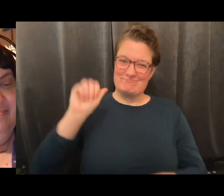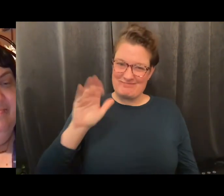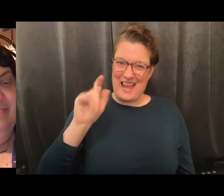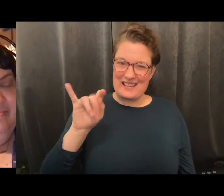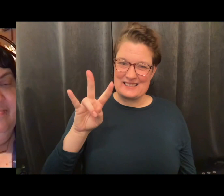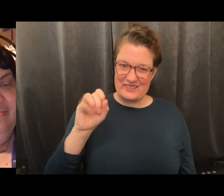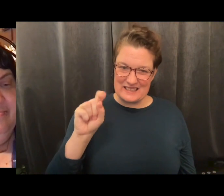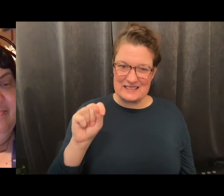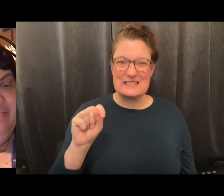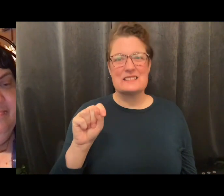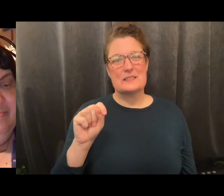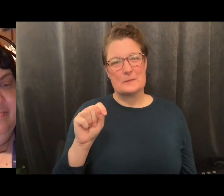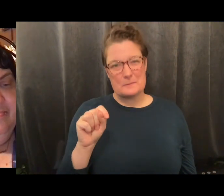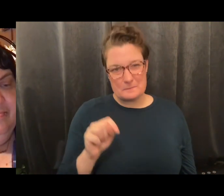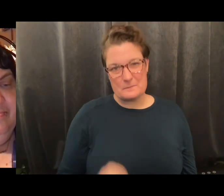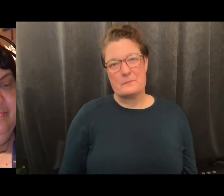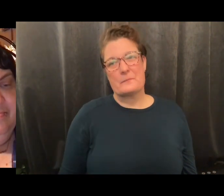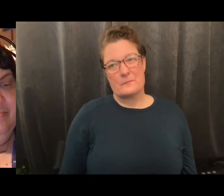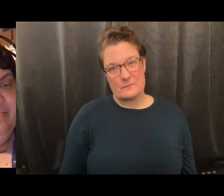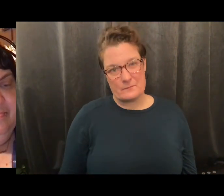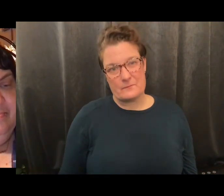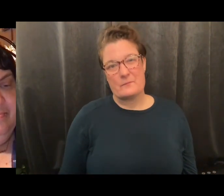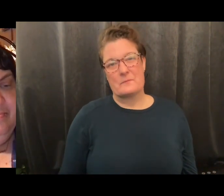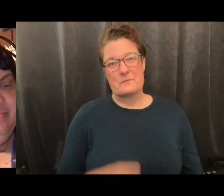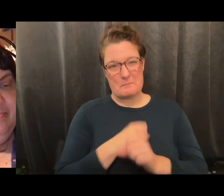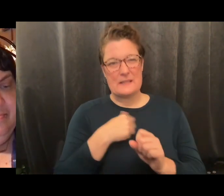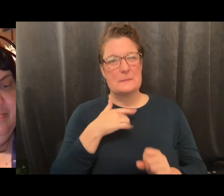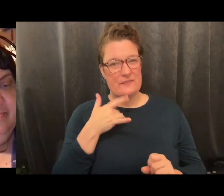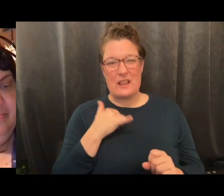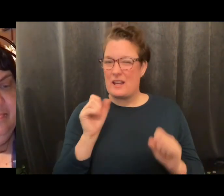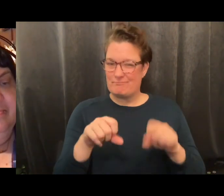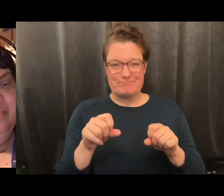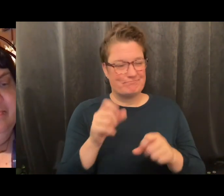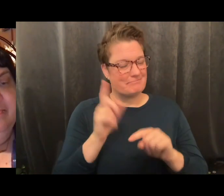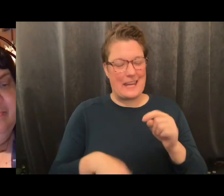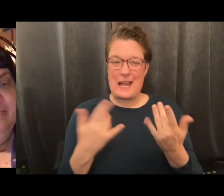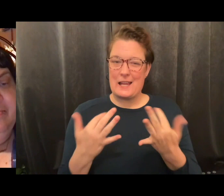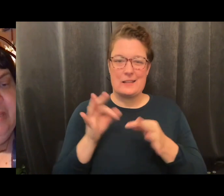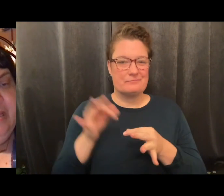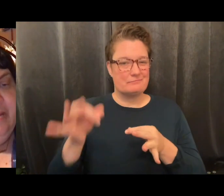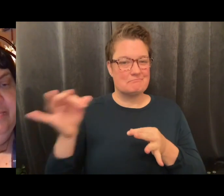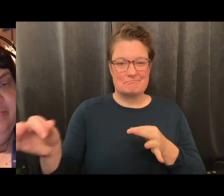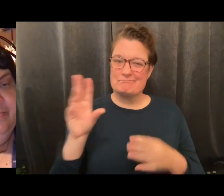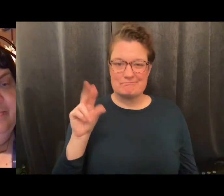no, there's no putting off .So in my world, my future world is my, is today.